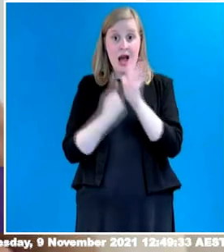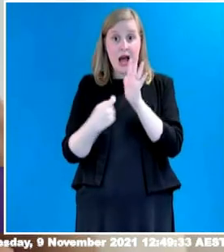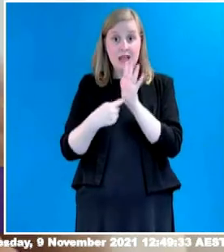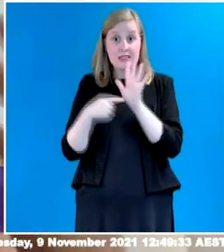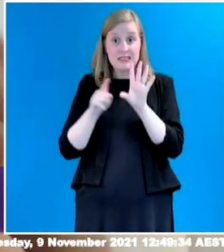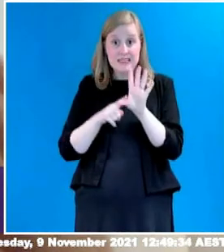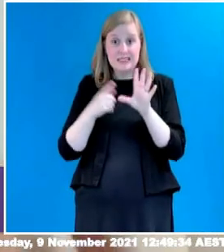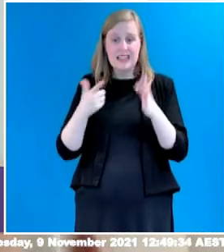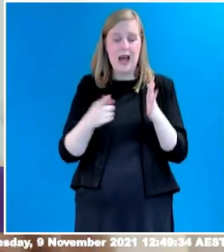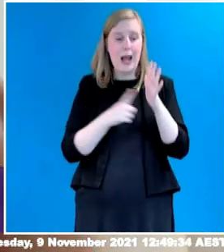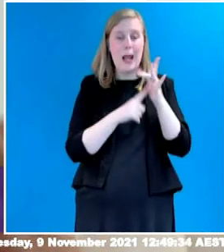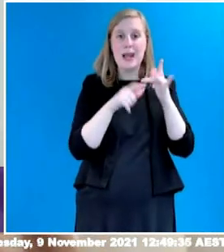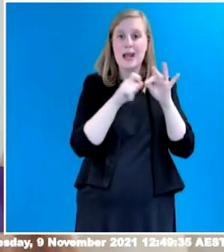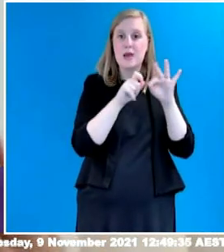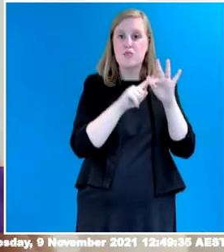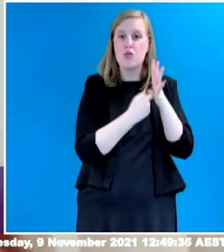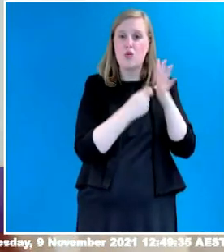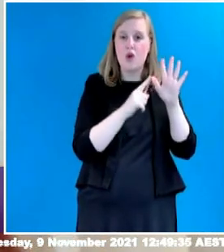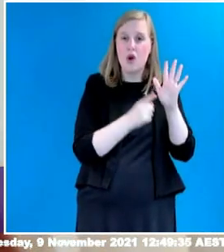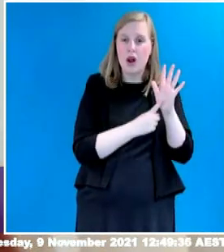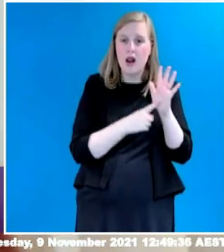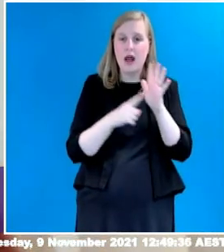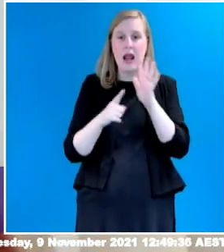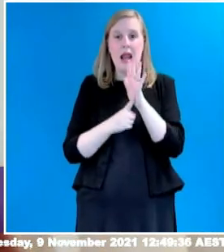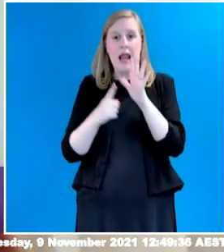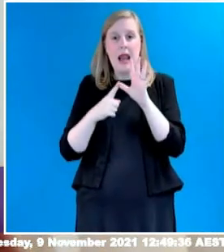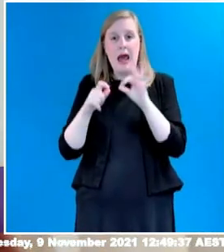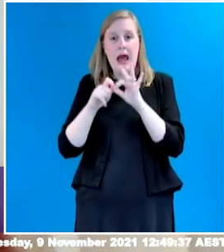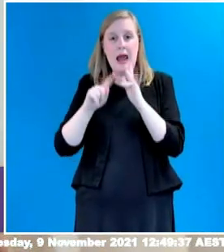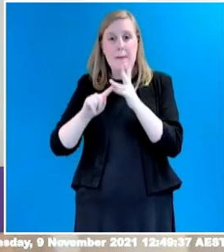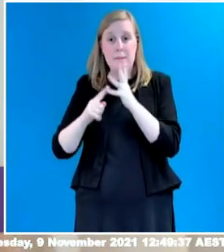People are actively discouraged from running for preselection or when they